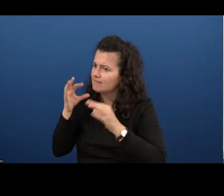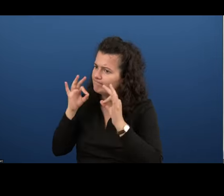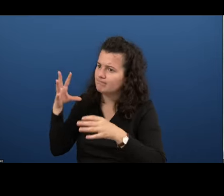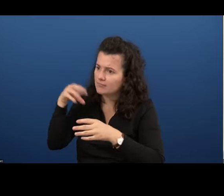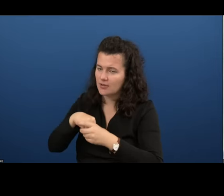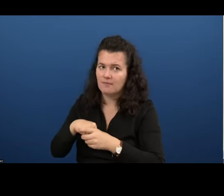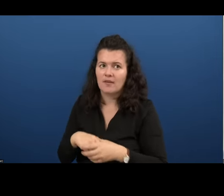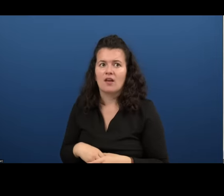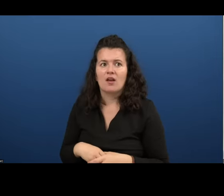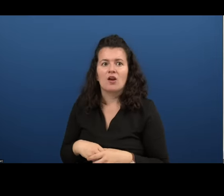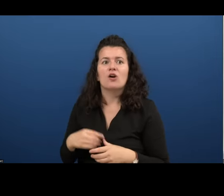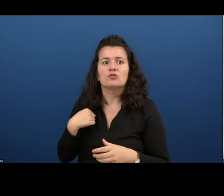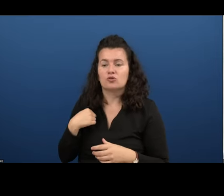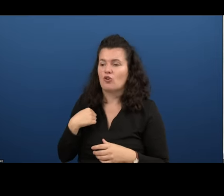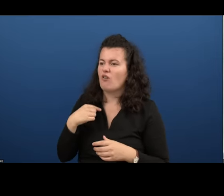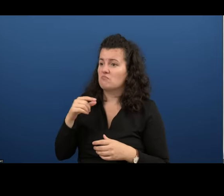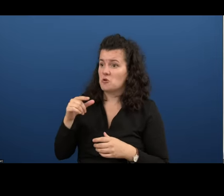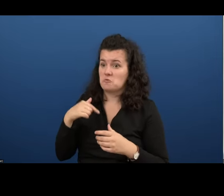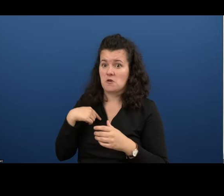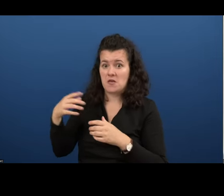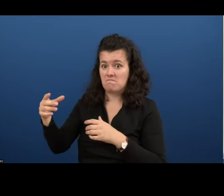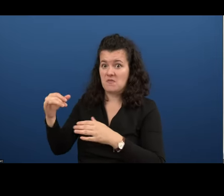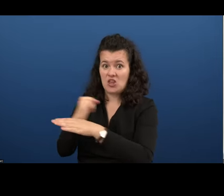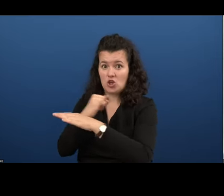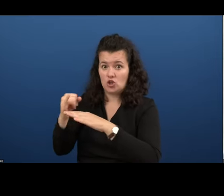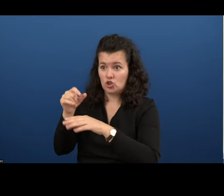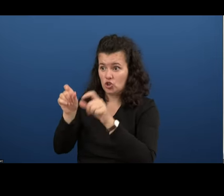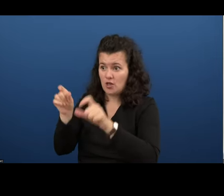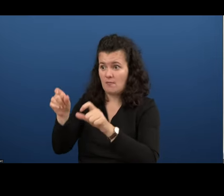disability with digital skills for internships in Nairobi in Kenya.